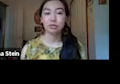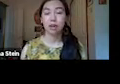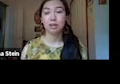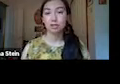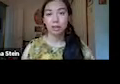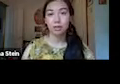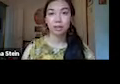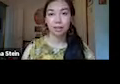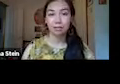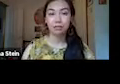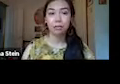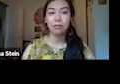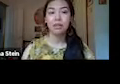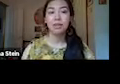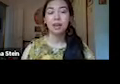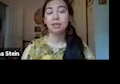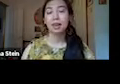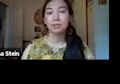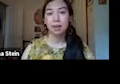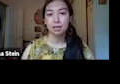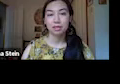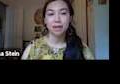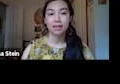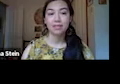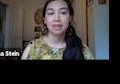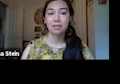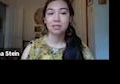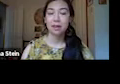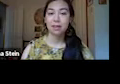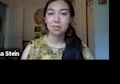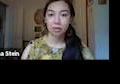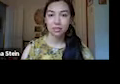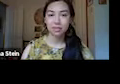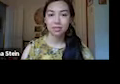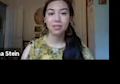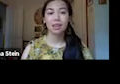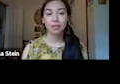throughout Australia that we're gathering from and I'd like to pay my respects to elders past, present and future.